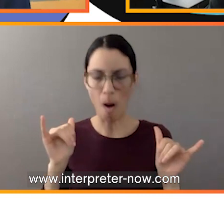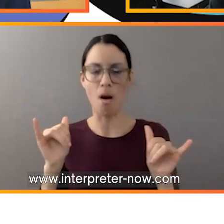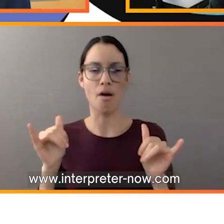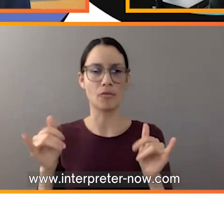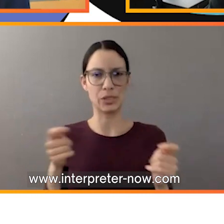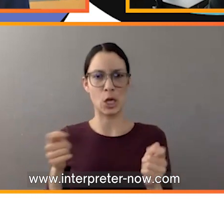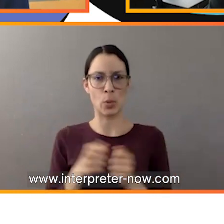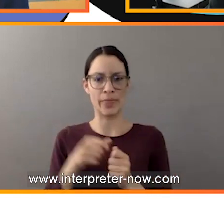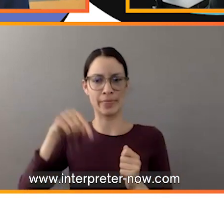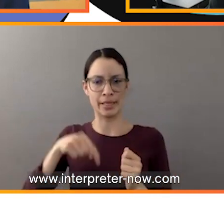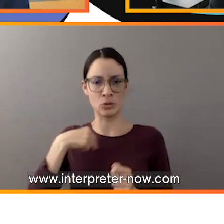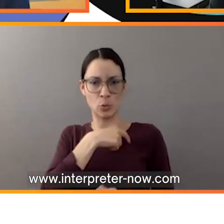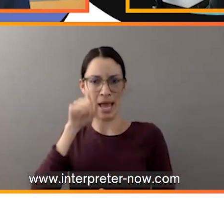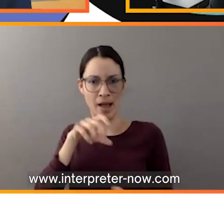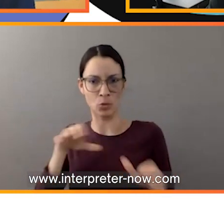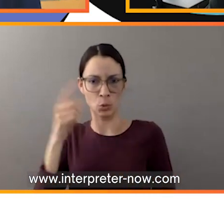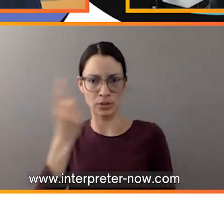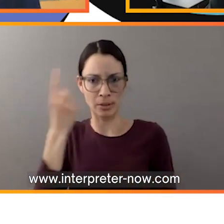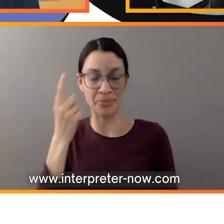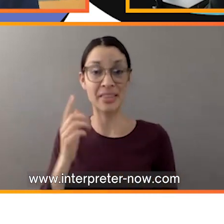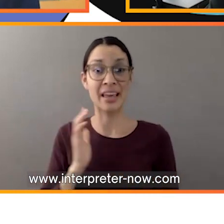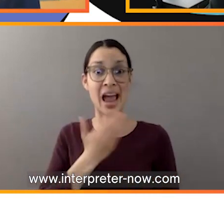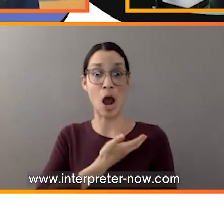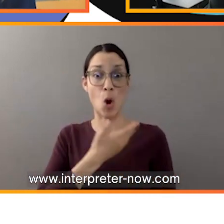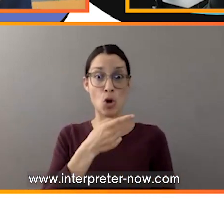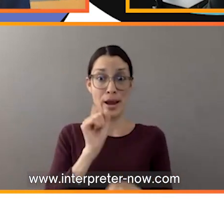Our employees are demanding it."